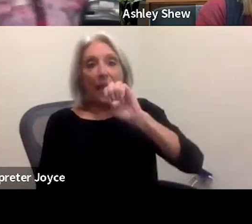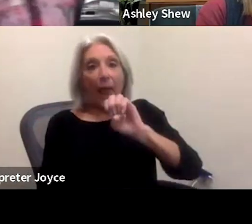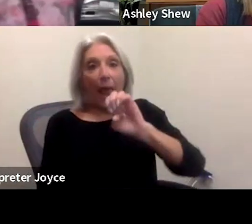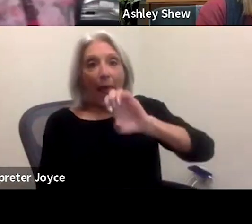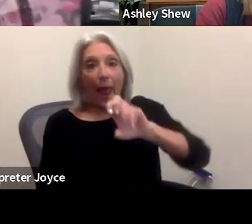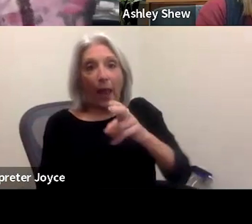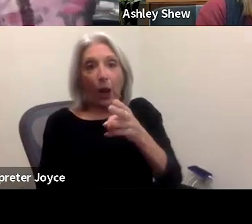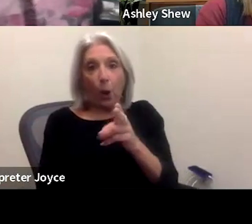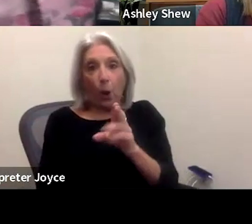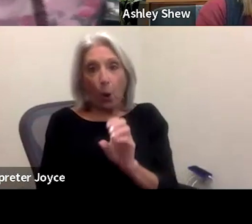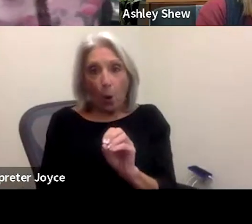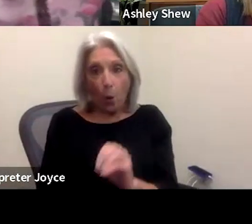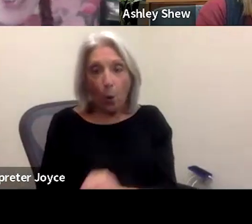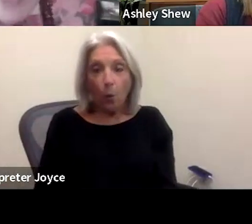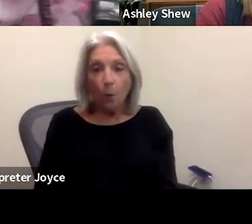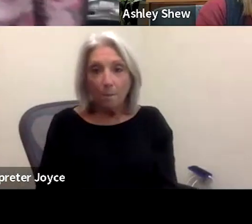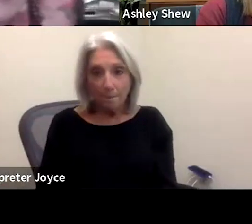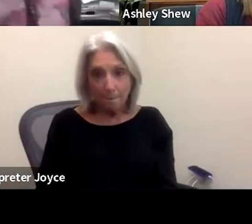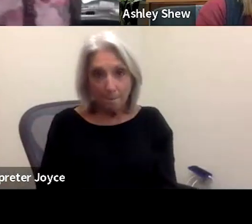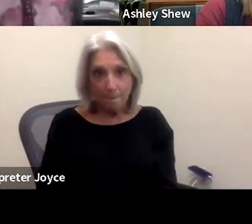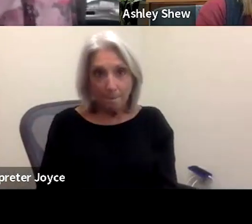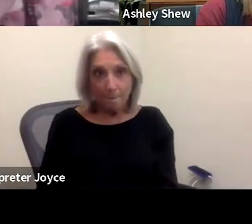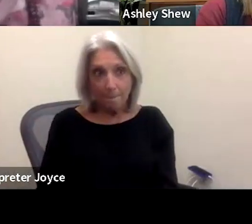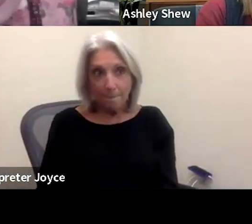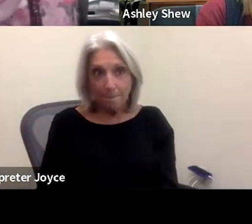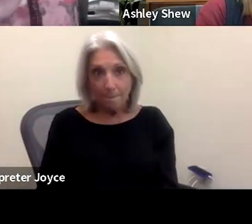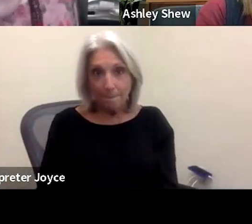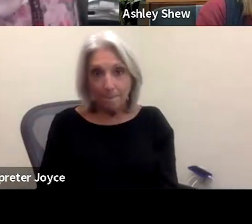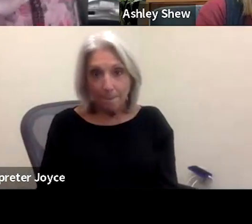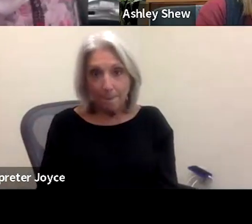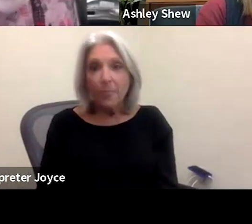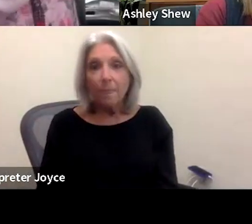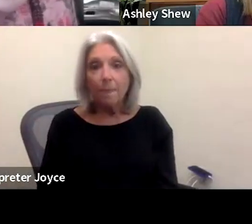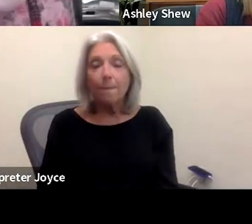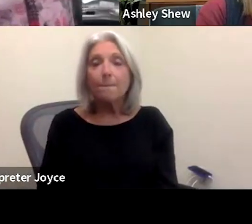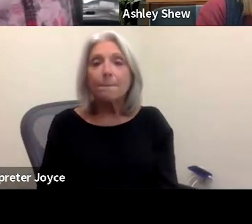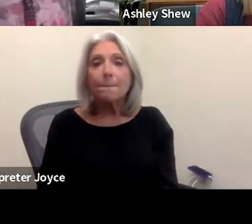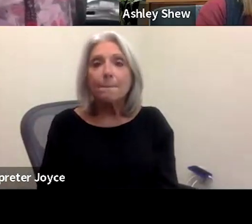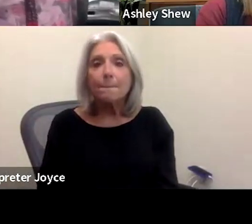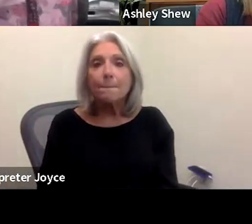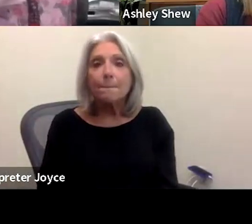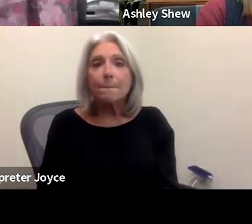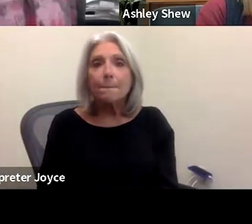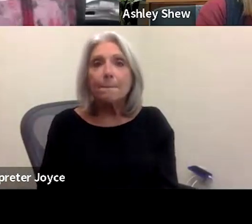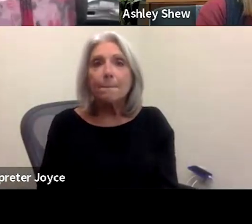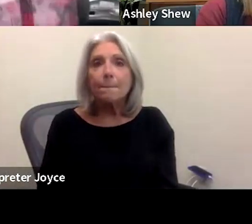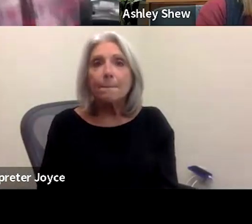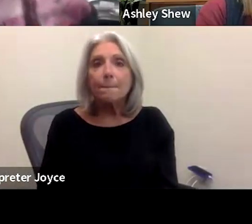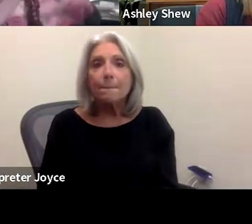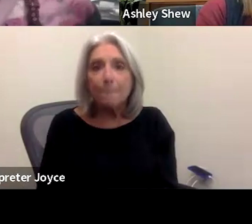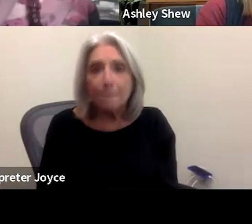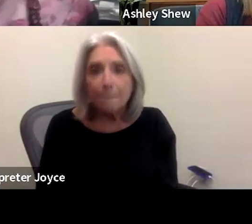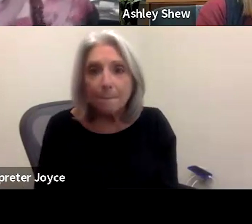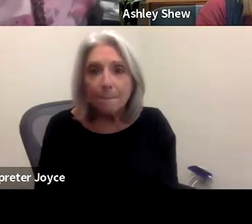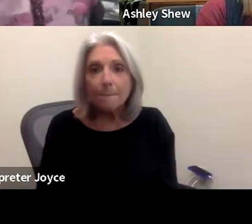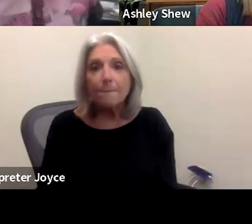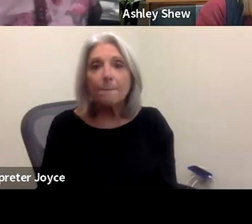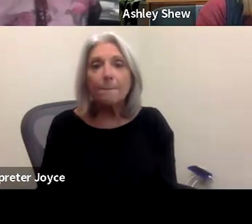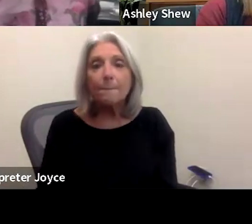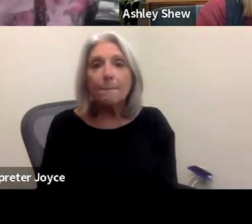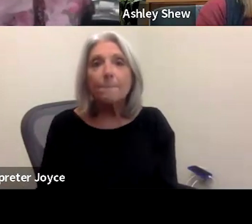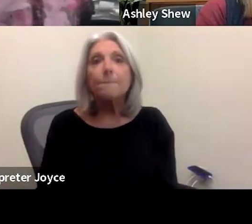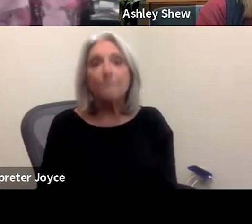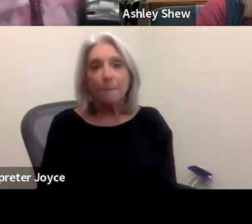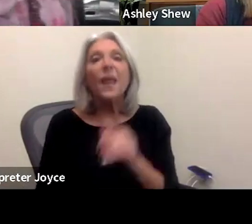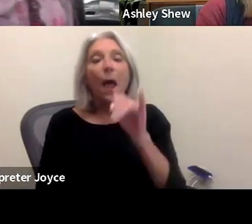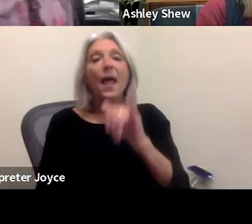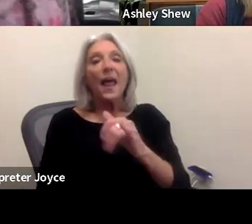Is Rachel.